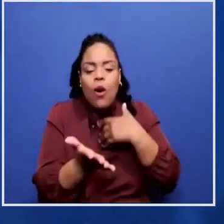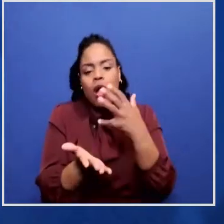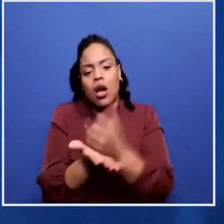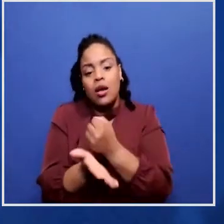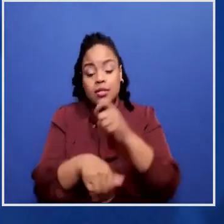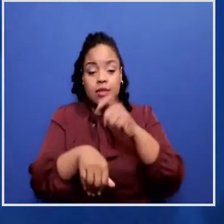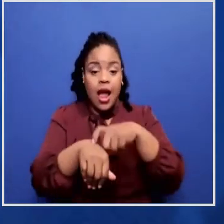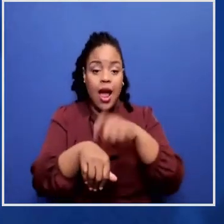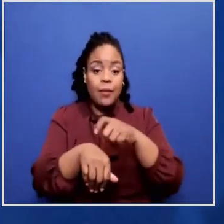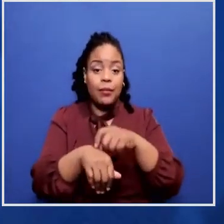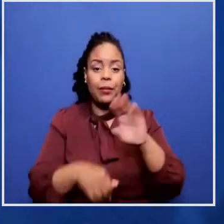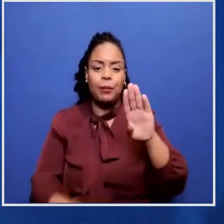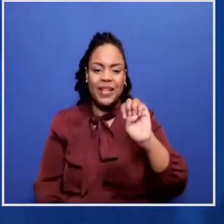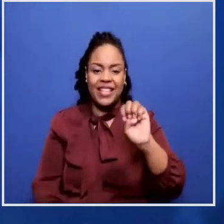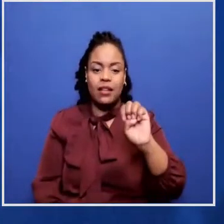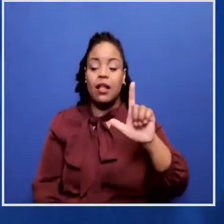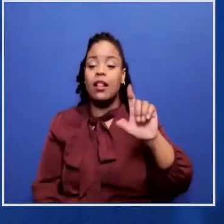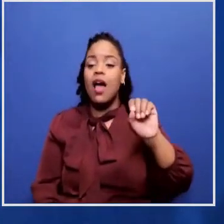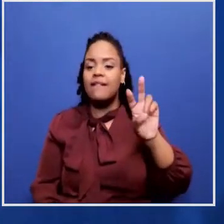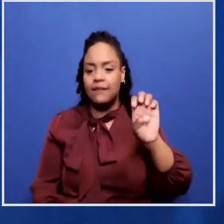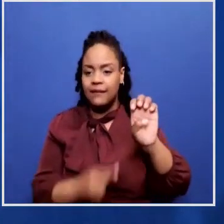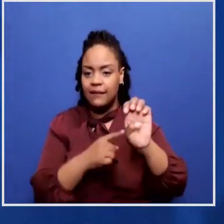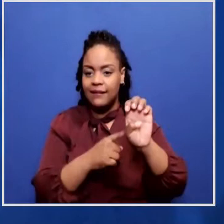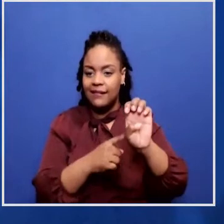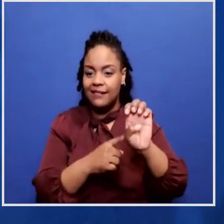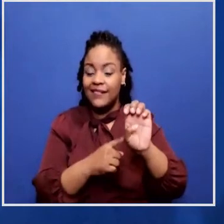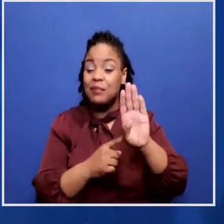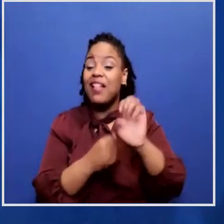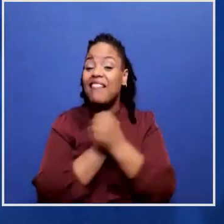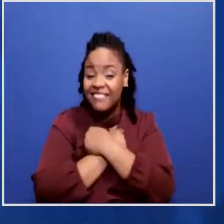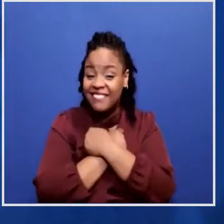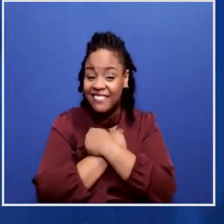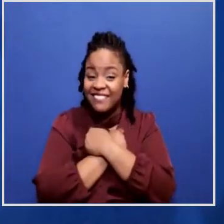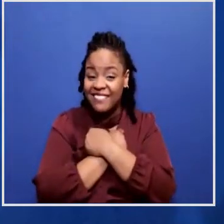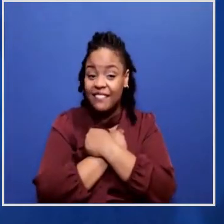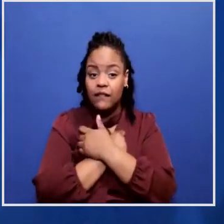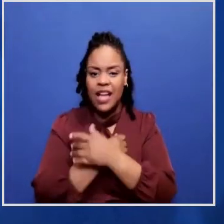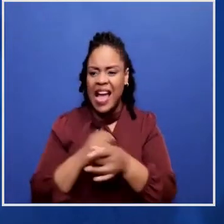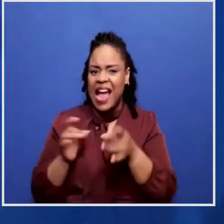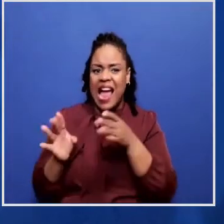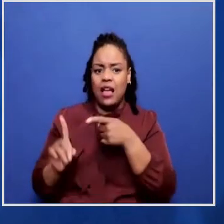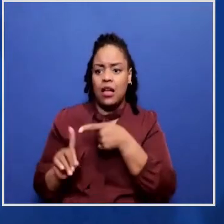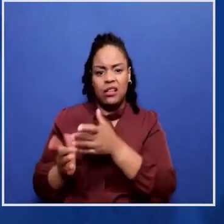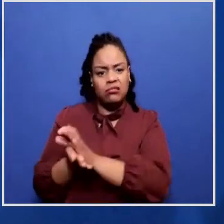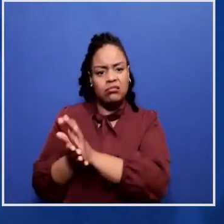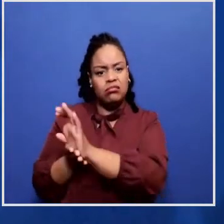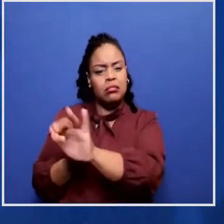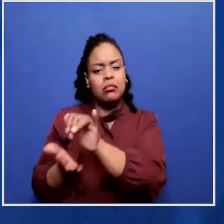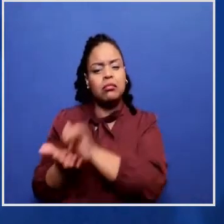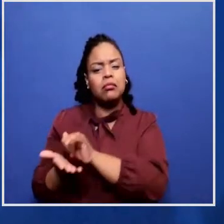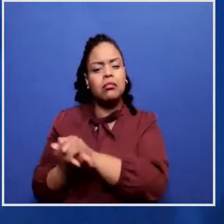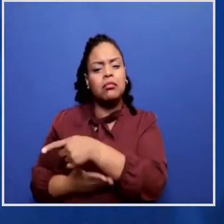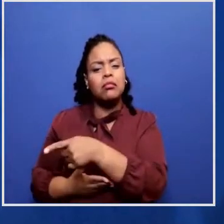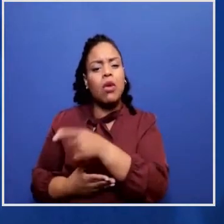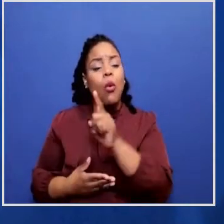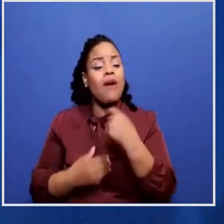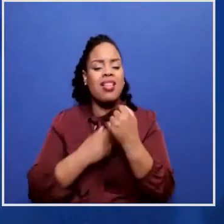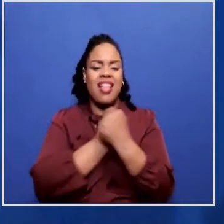BEING POWERED-CENTERED TO BECOMING LOVE-CENTERED AND SERVICE-CENTERED.